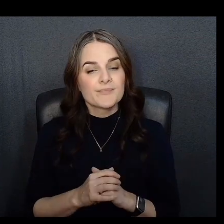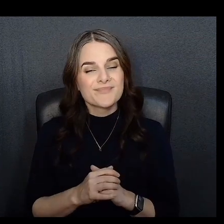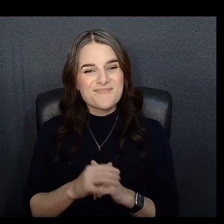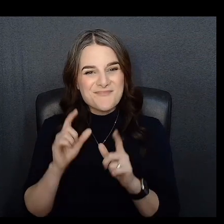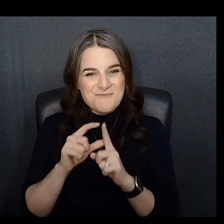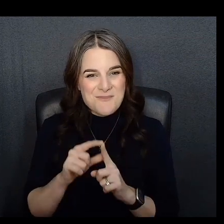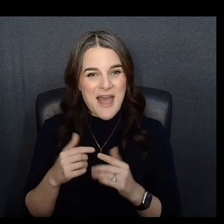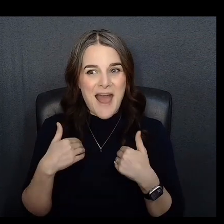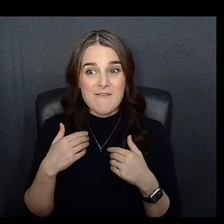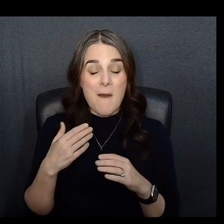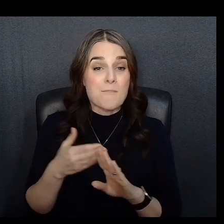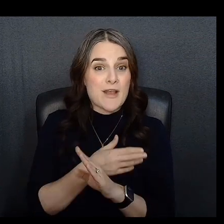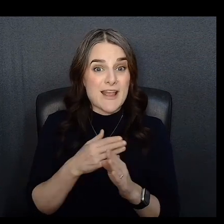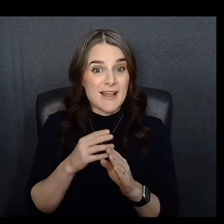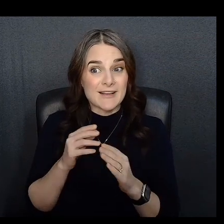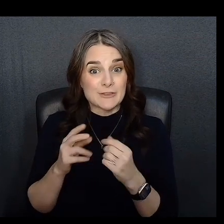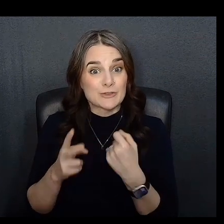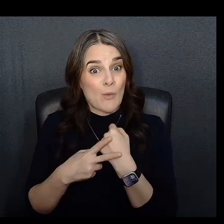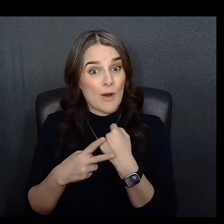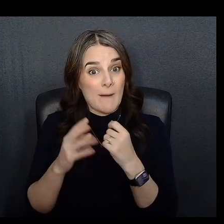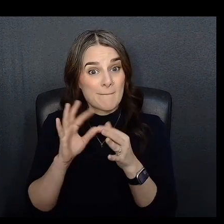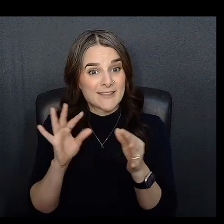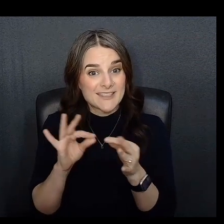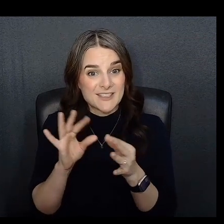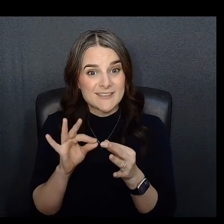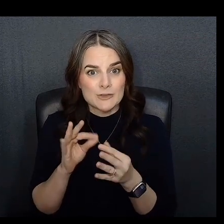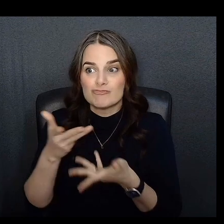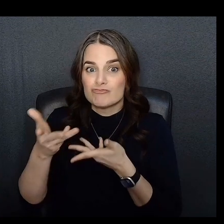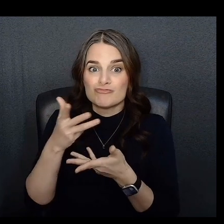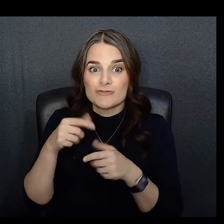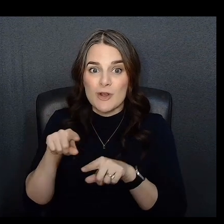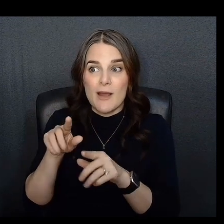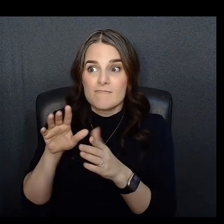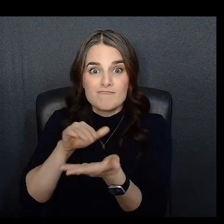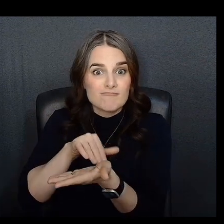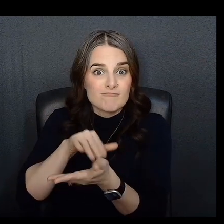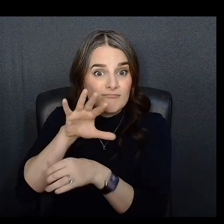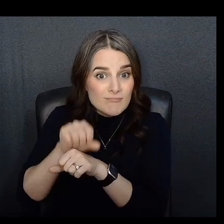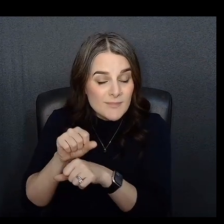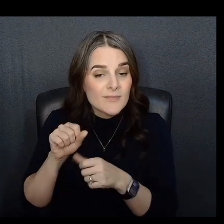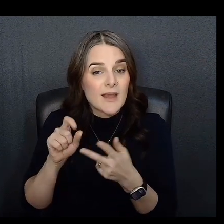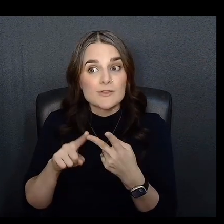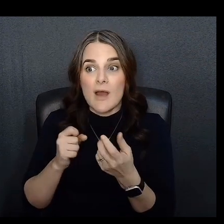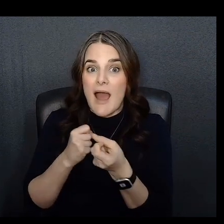to participate in your health care appointments, and also advocate for your own preferences, your decision making.